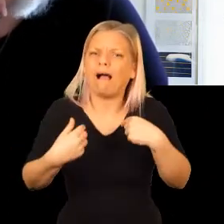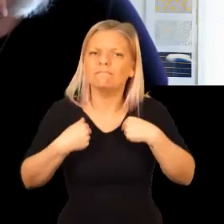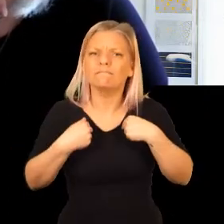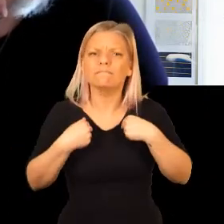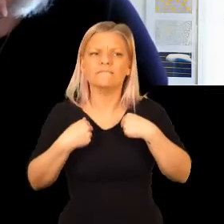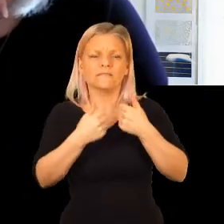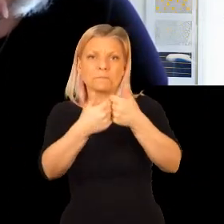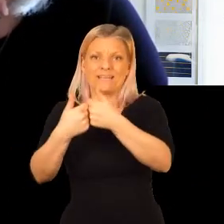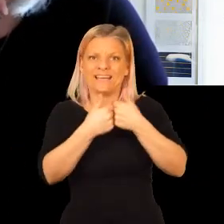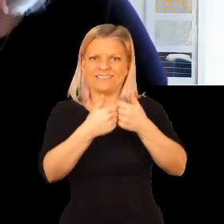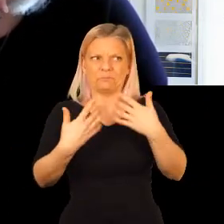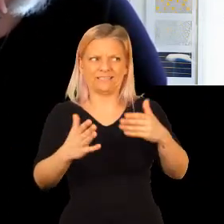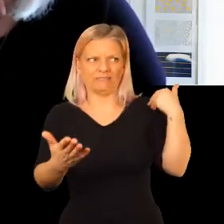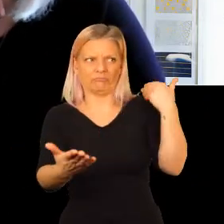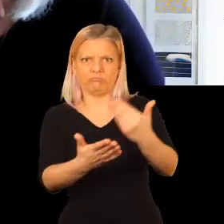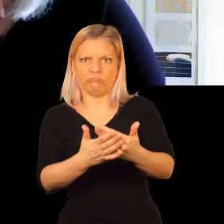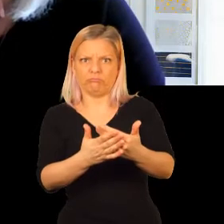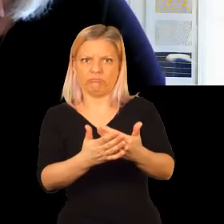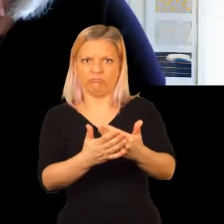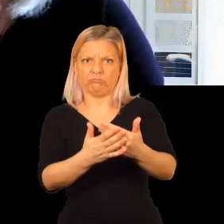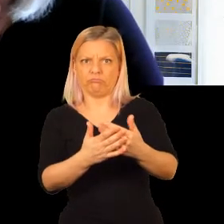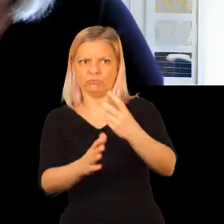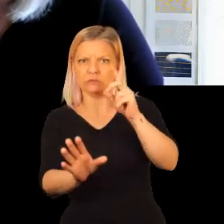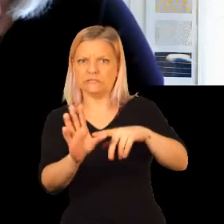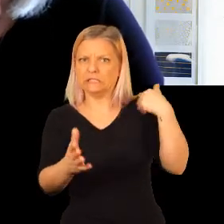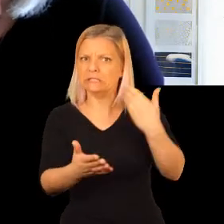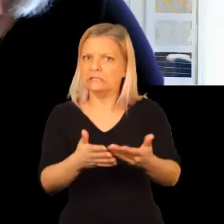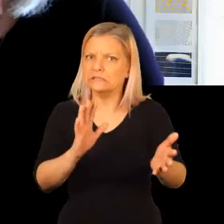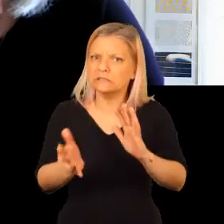and i worry a little bit and having been in the peer support world for you know a couple of